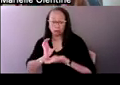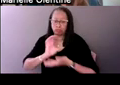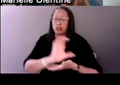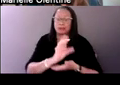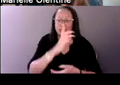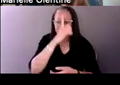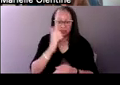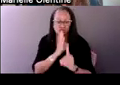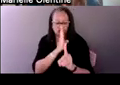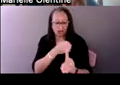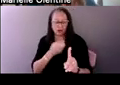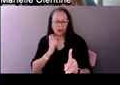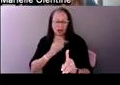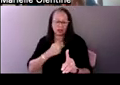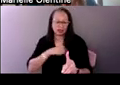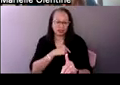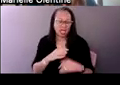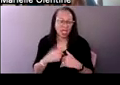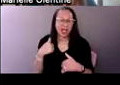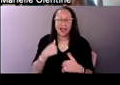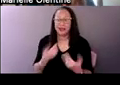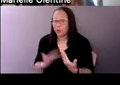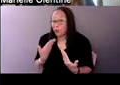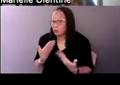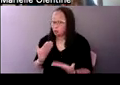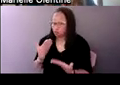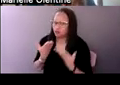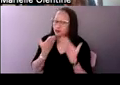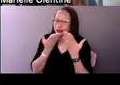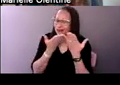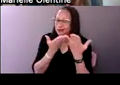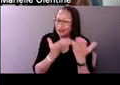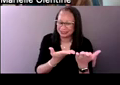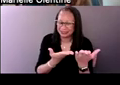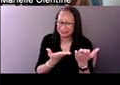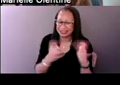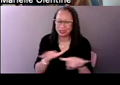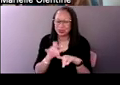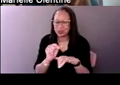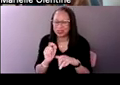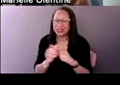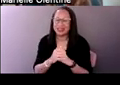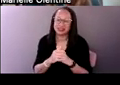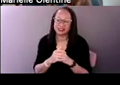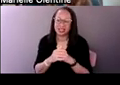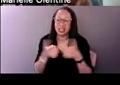lack of trying. We really pursued getting a sales agent, because all of us, this was like our first